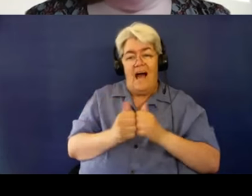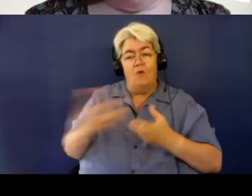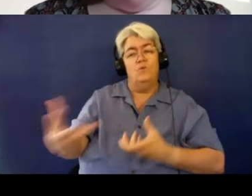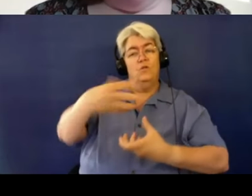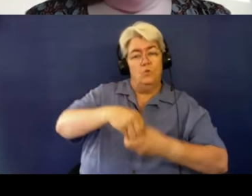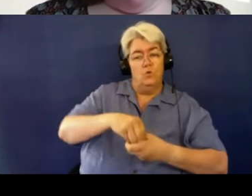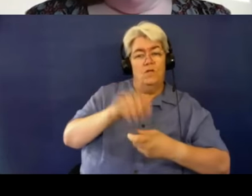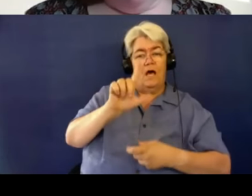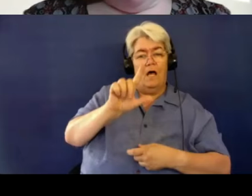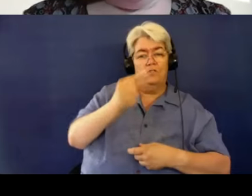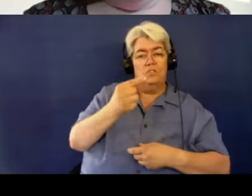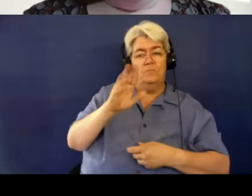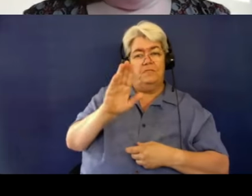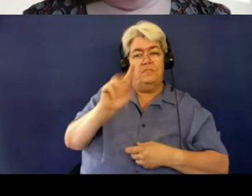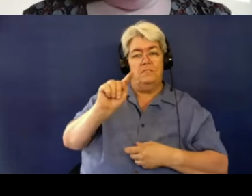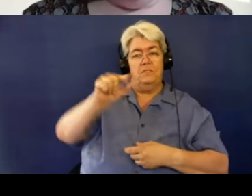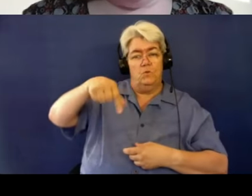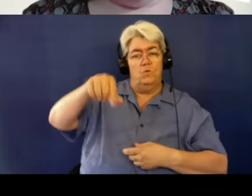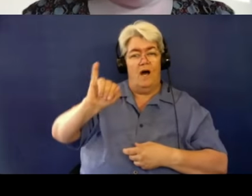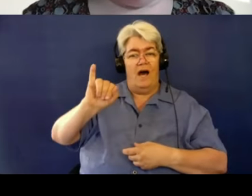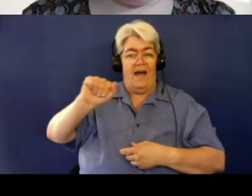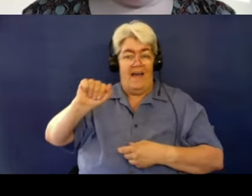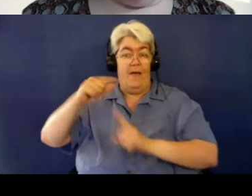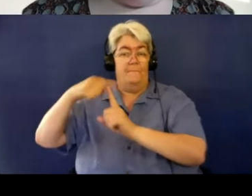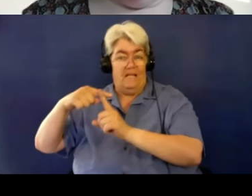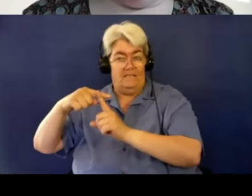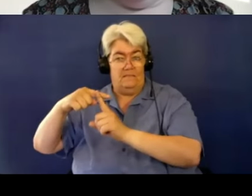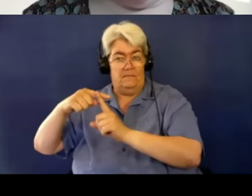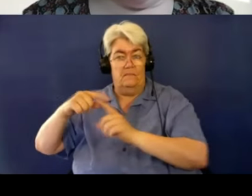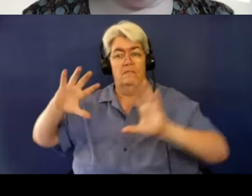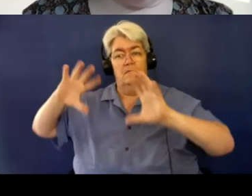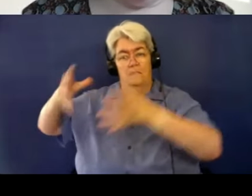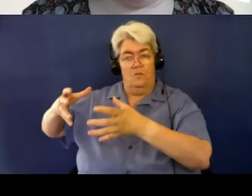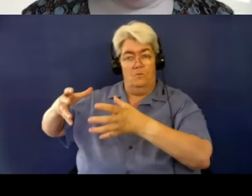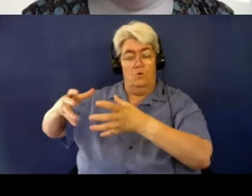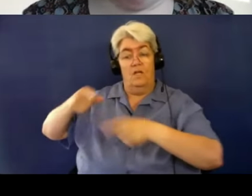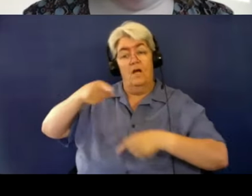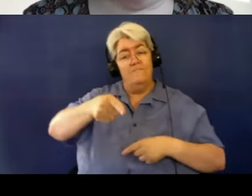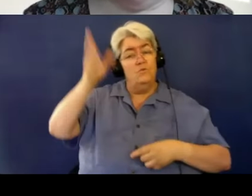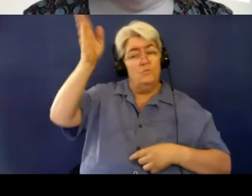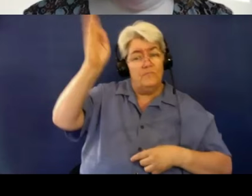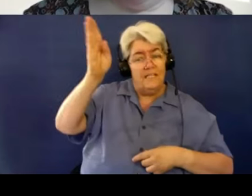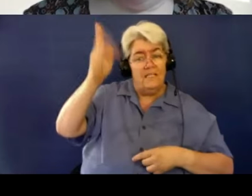As a presenter, you can help this community feel more welcome by identifying your pronouns.